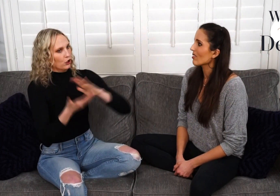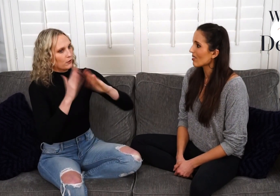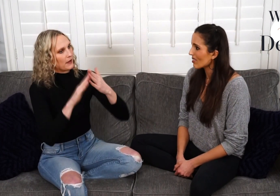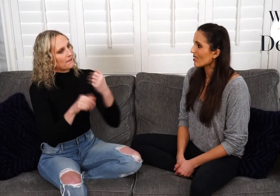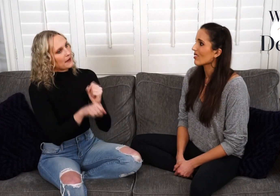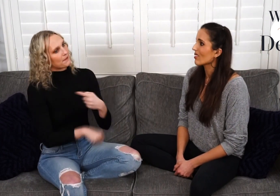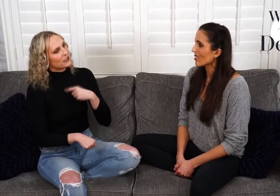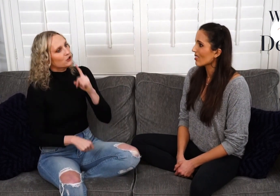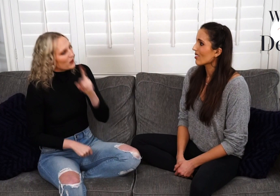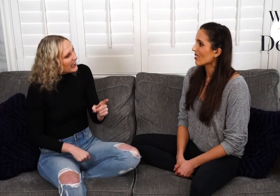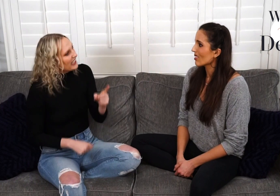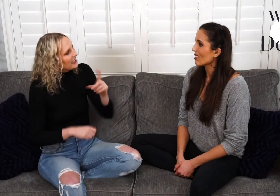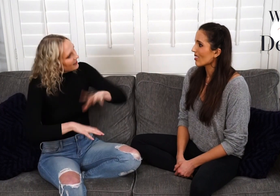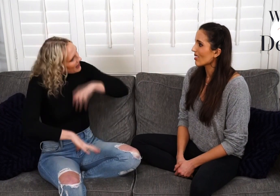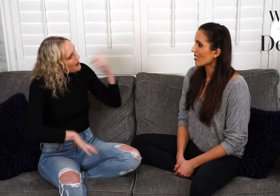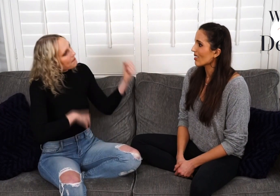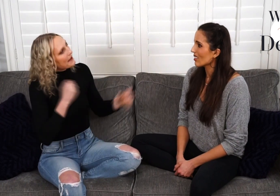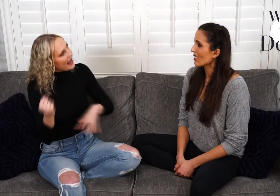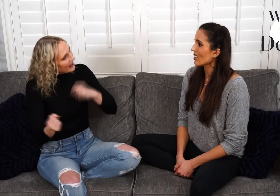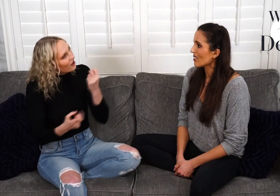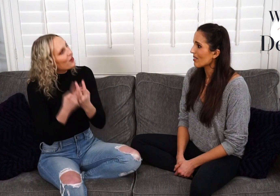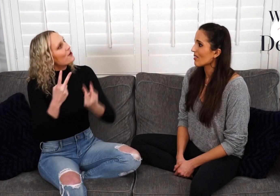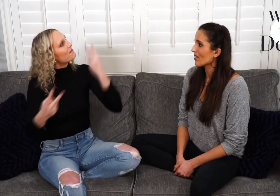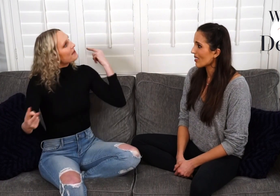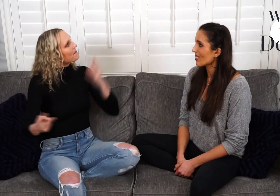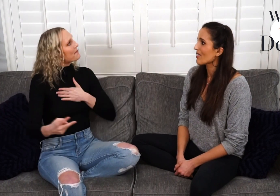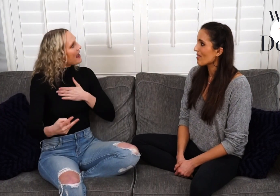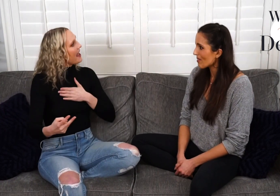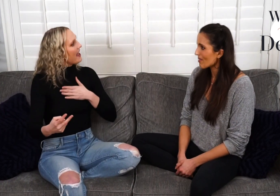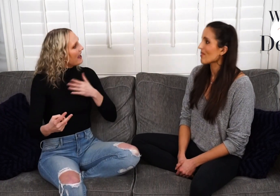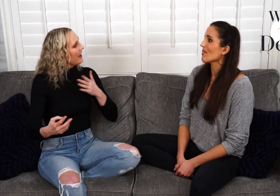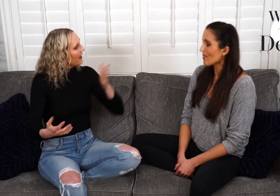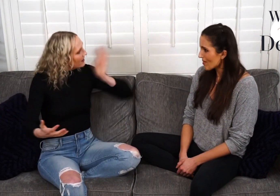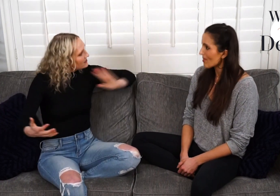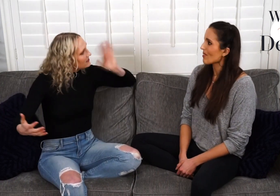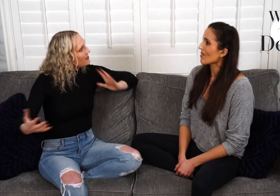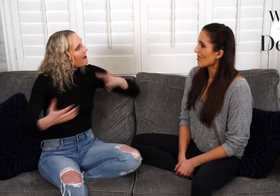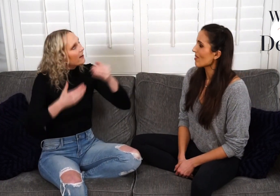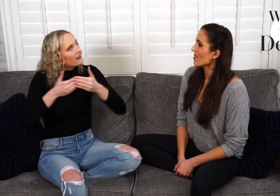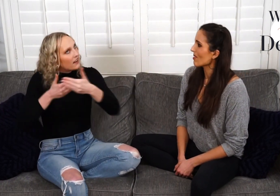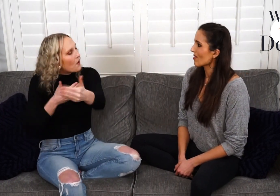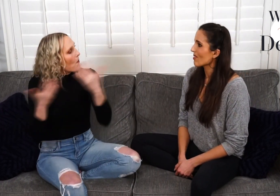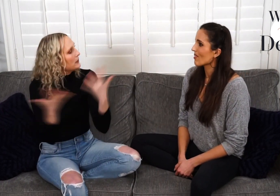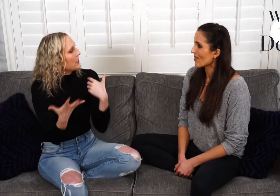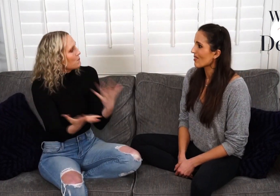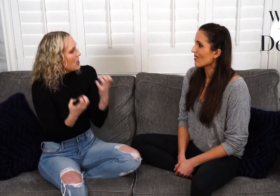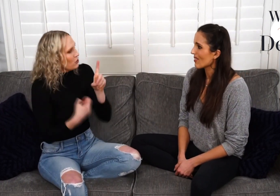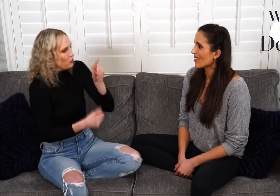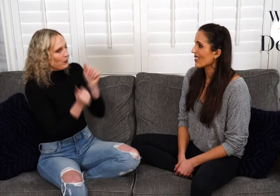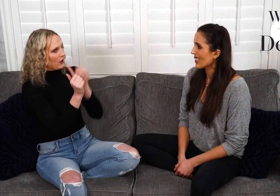because it really allows me to unpack and reflect on my past and going forward, what do I want to